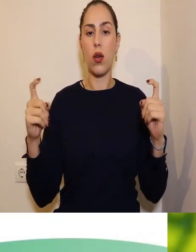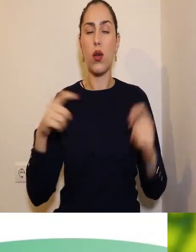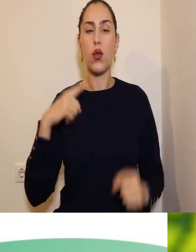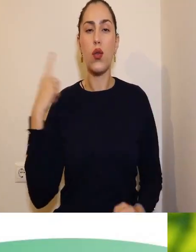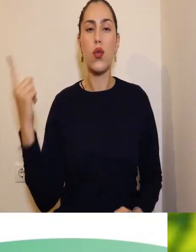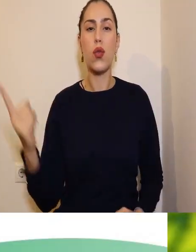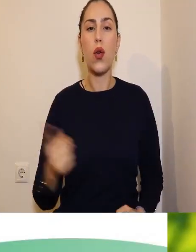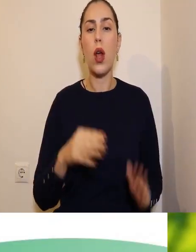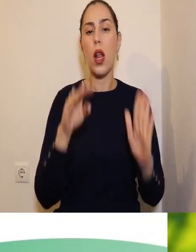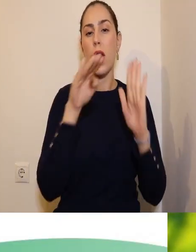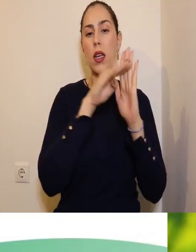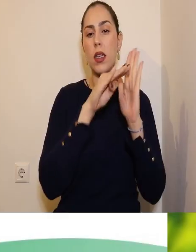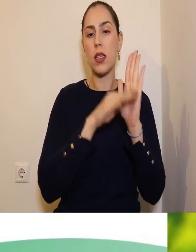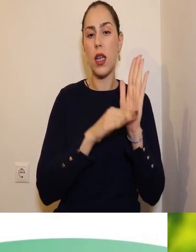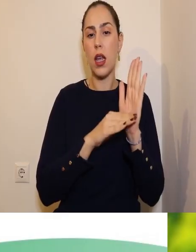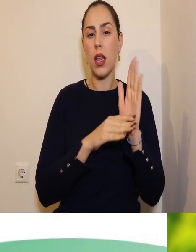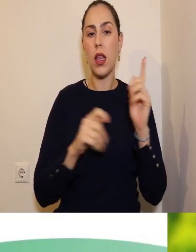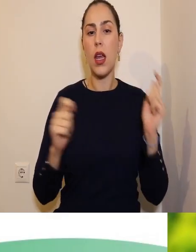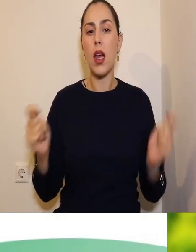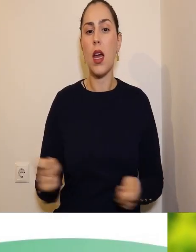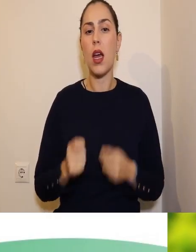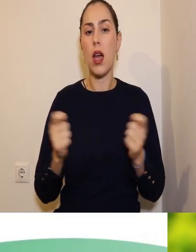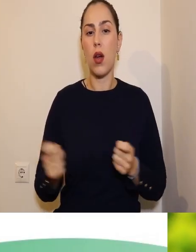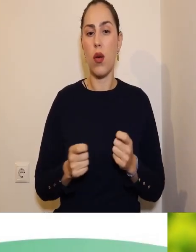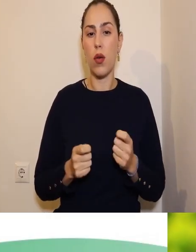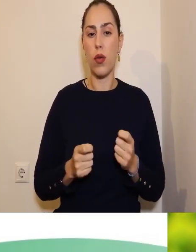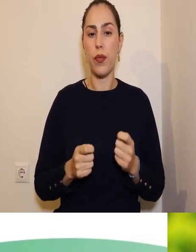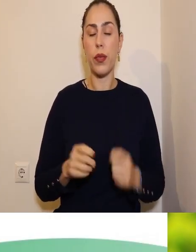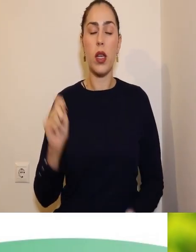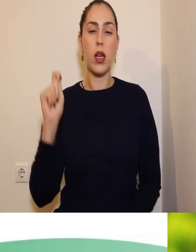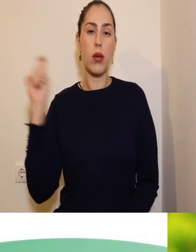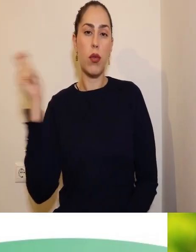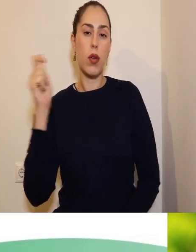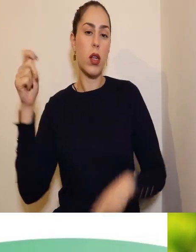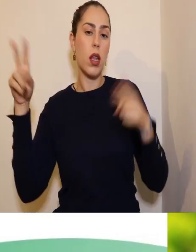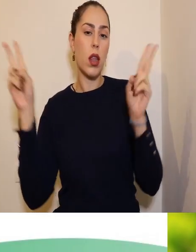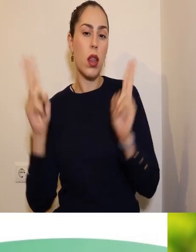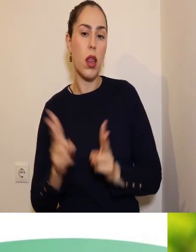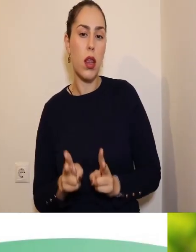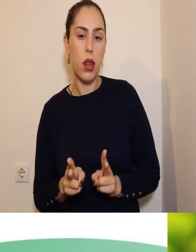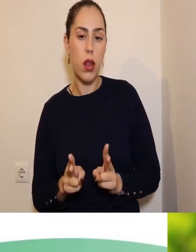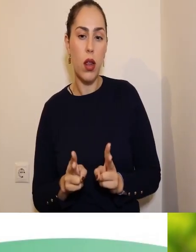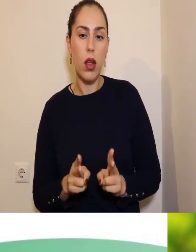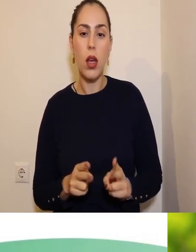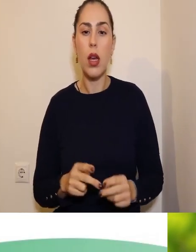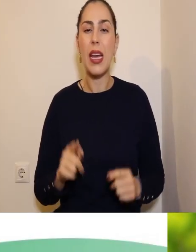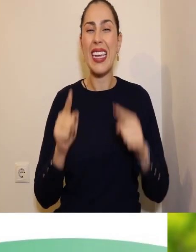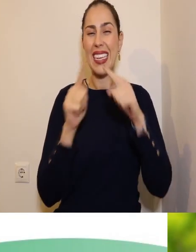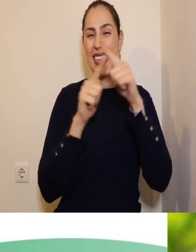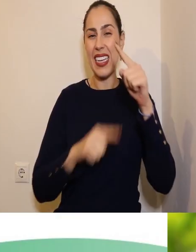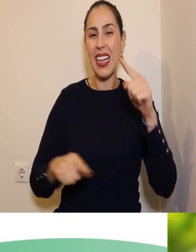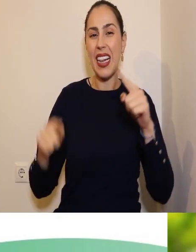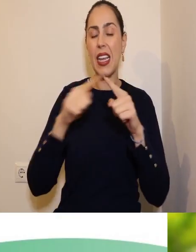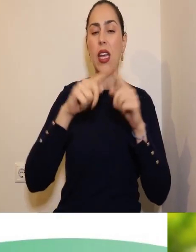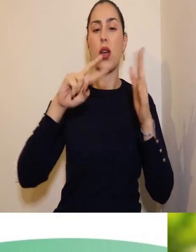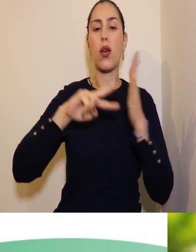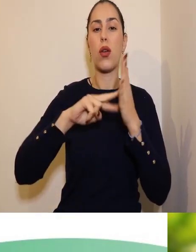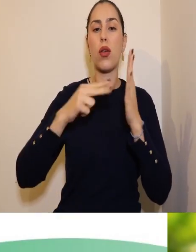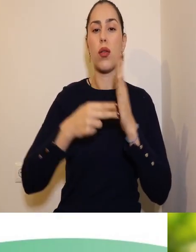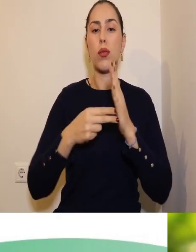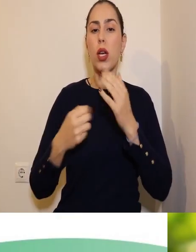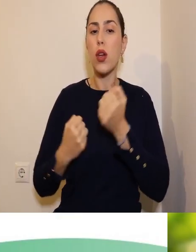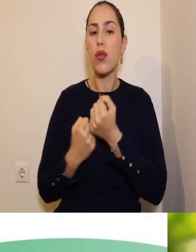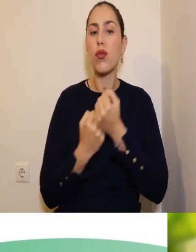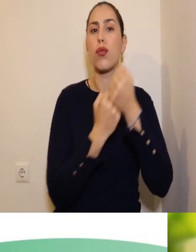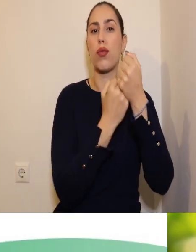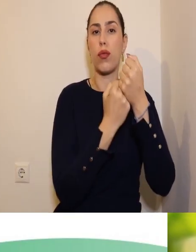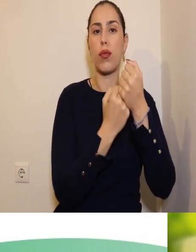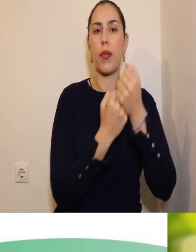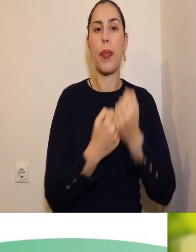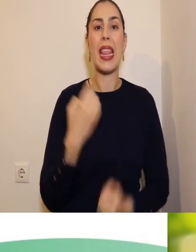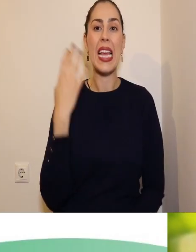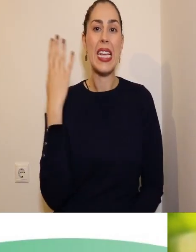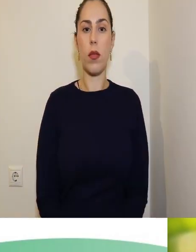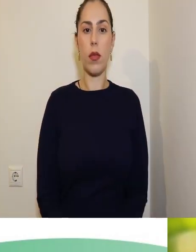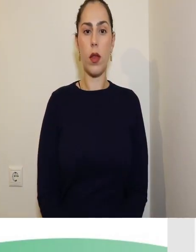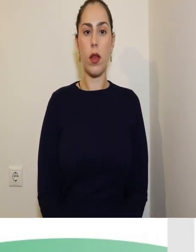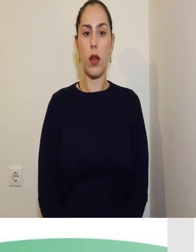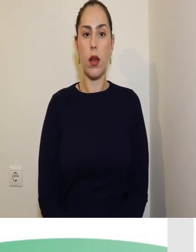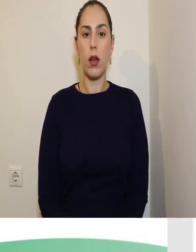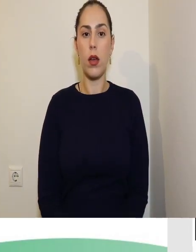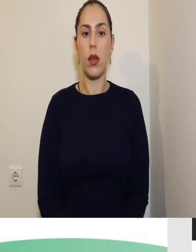Our philosophy is that every project is not just a technical solution, but an opportunity to promote ecological awareness and enhance sustainable development in practice.